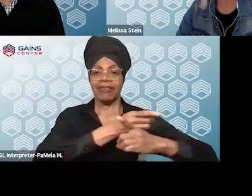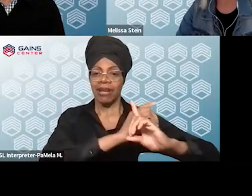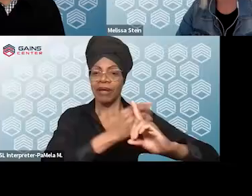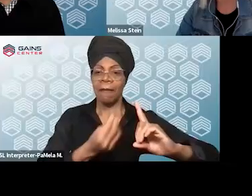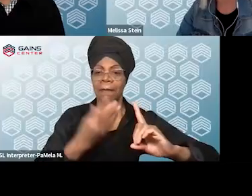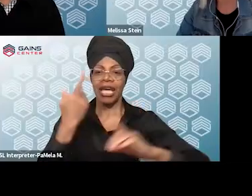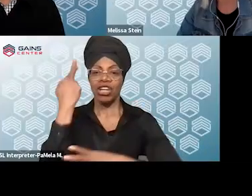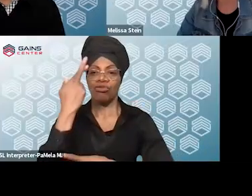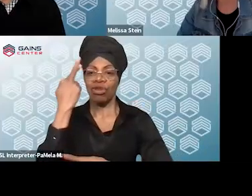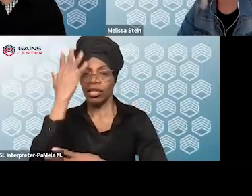just because change is hard.